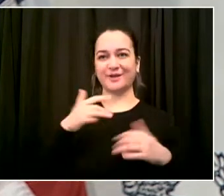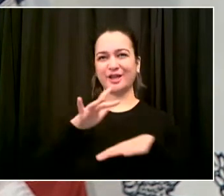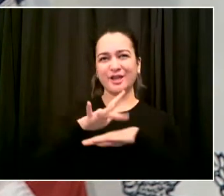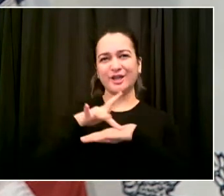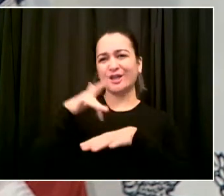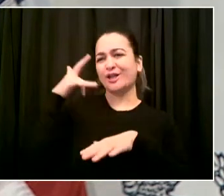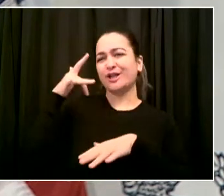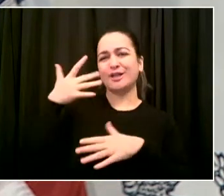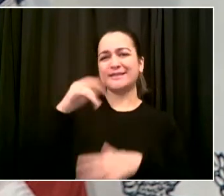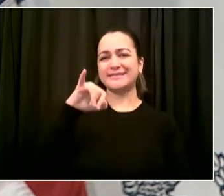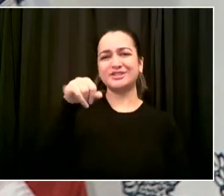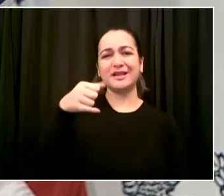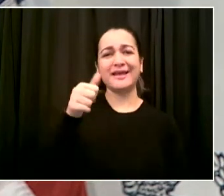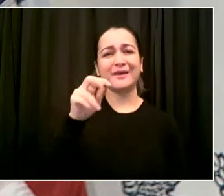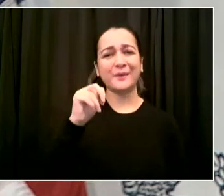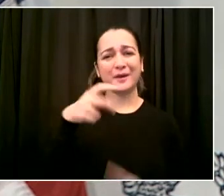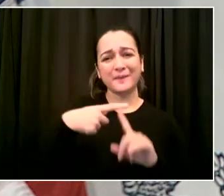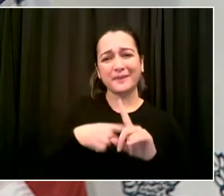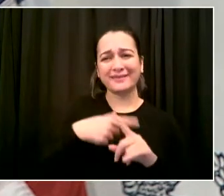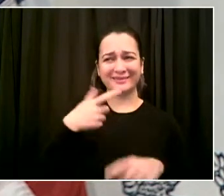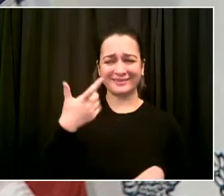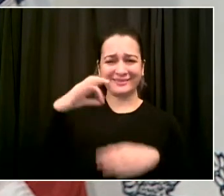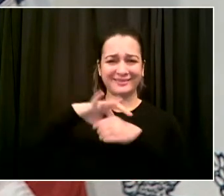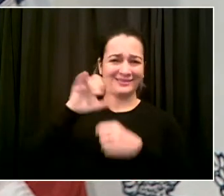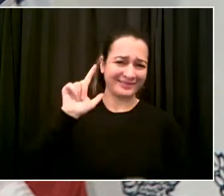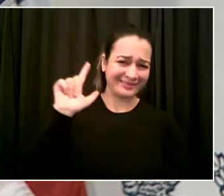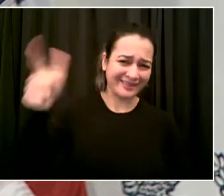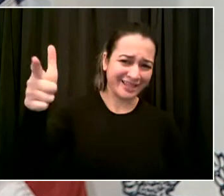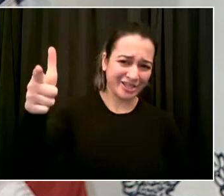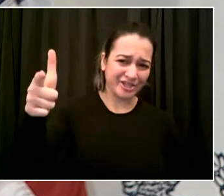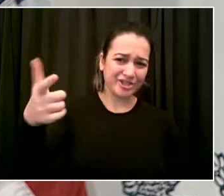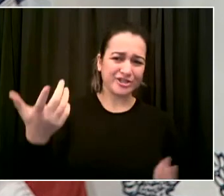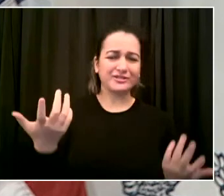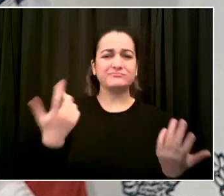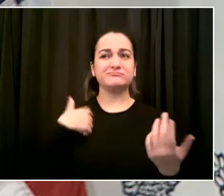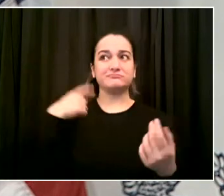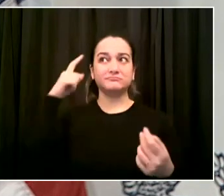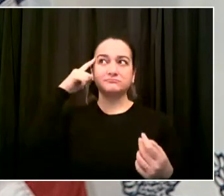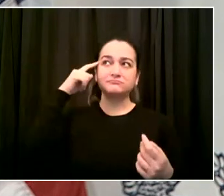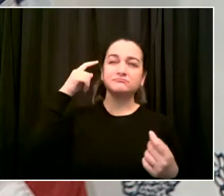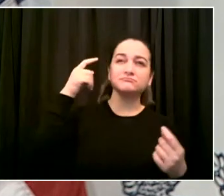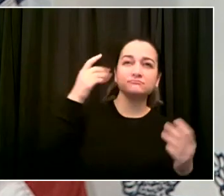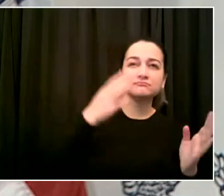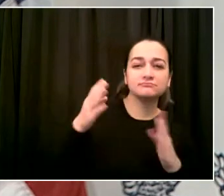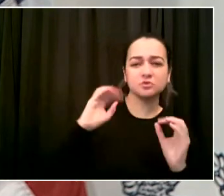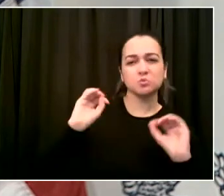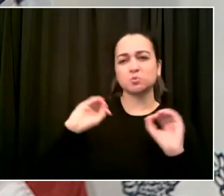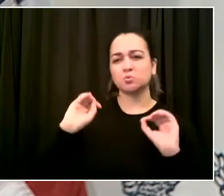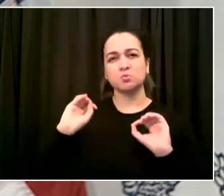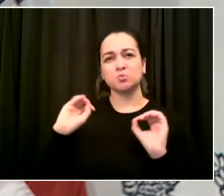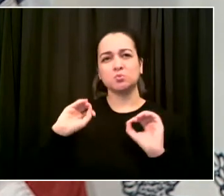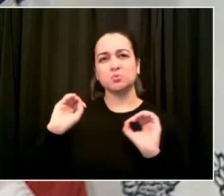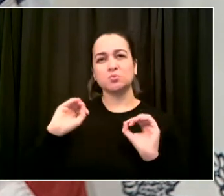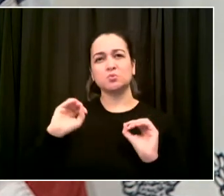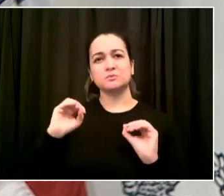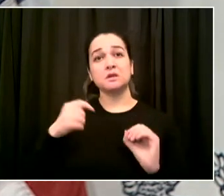IS QUIUIE TA A WAYS AWAY. I'M NOT SURE WE AND HAVE ALL THE CANDIDATES ON THE PLAYING